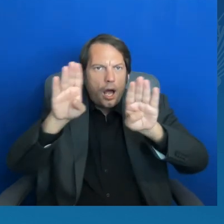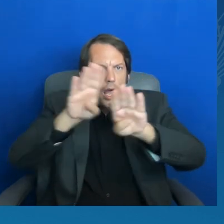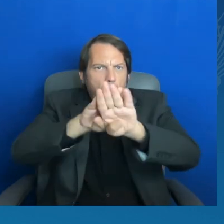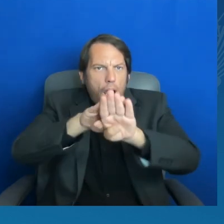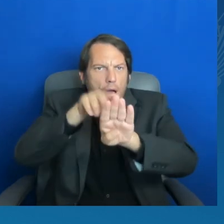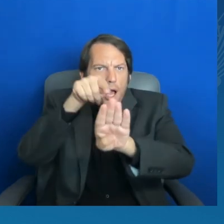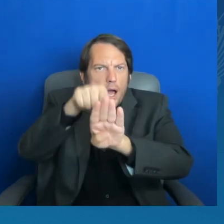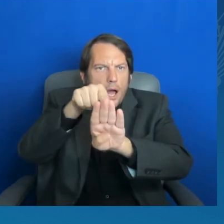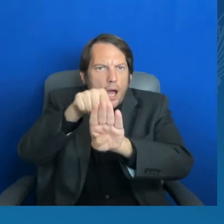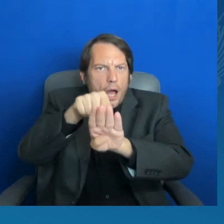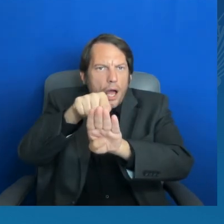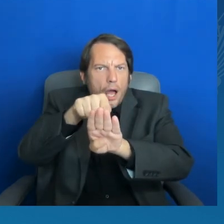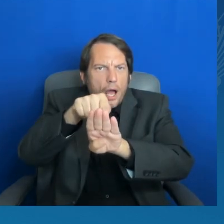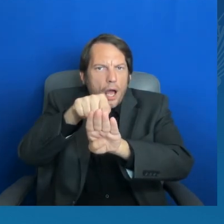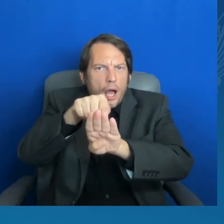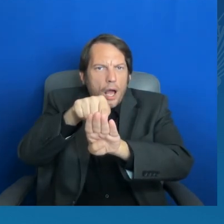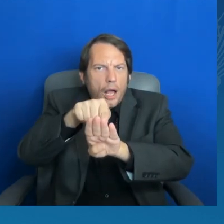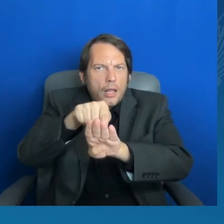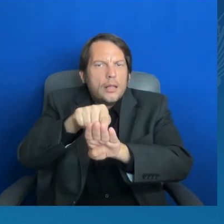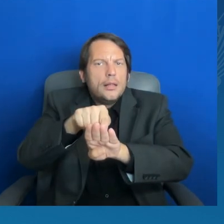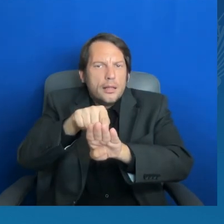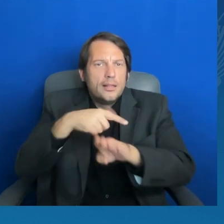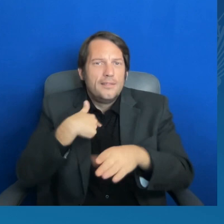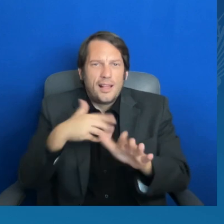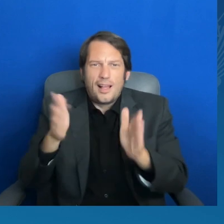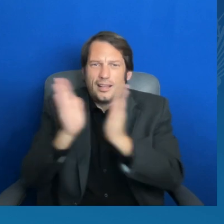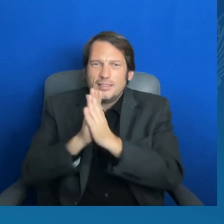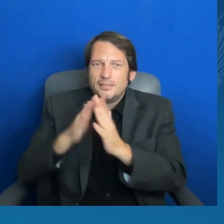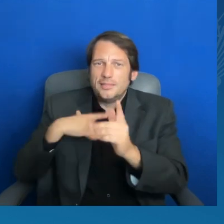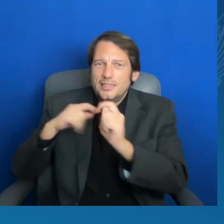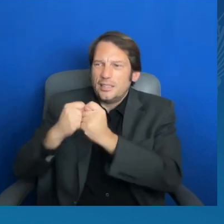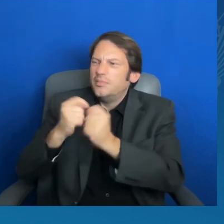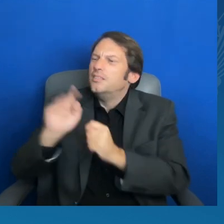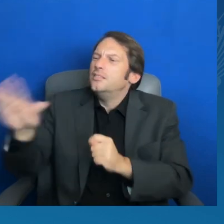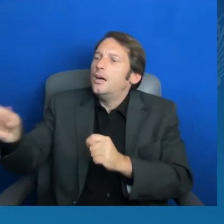from where are we seeing the attacks on voting rights,